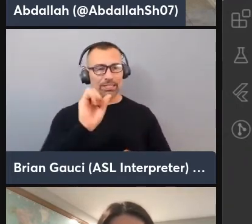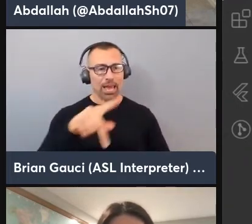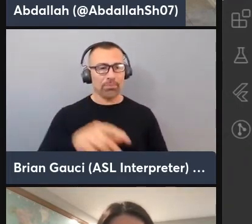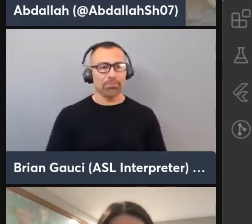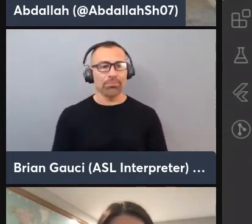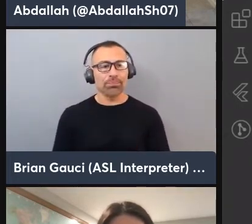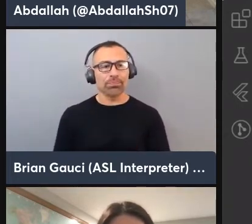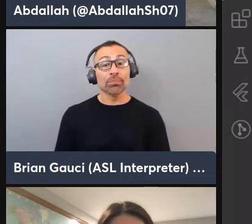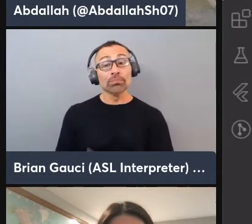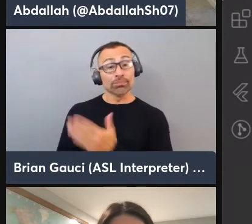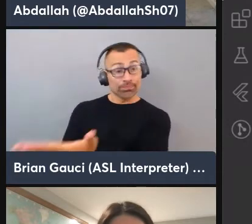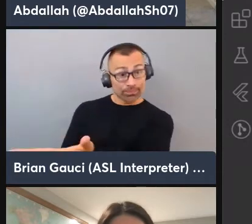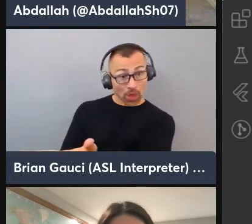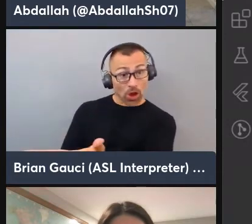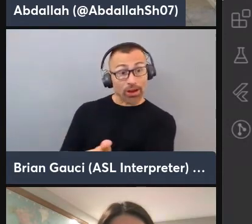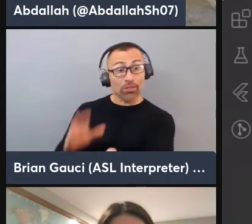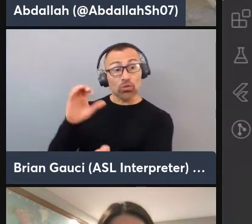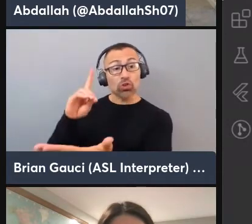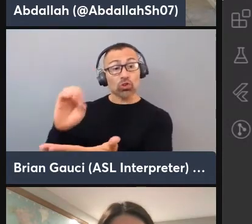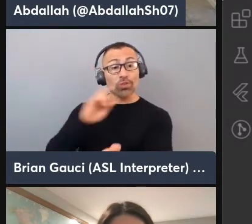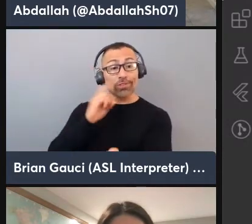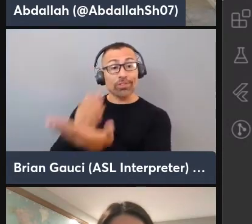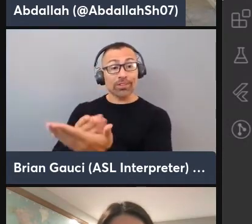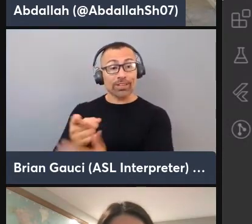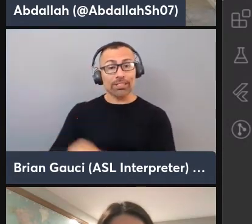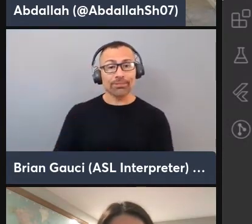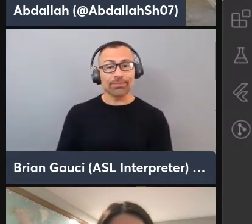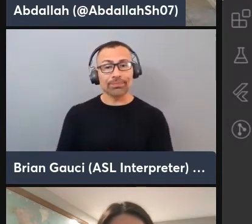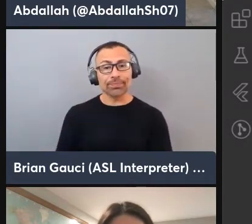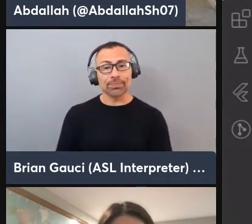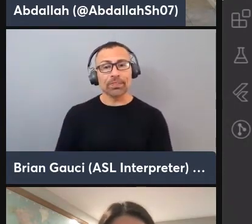All right. And then as you can see here it's telling me enter the secret,